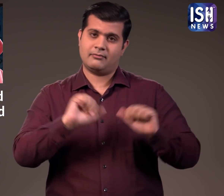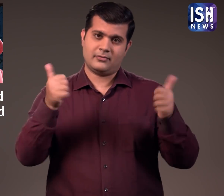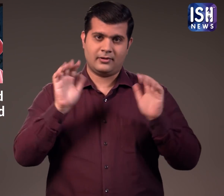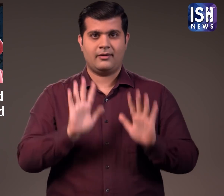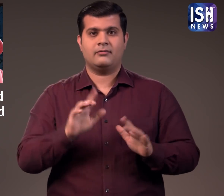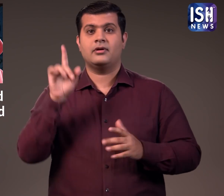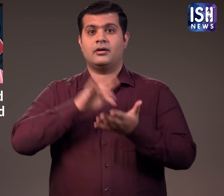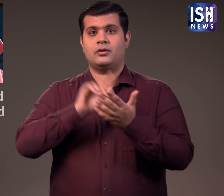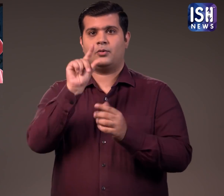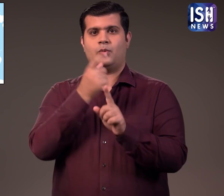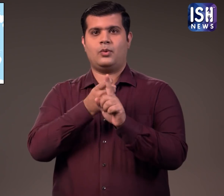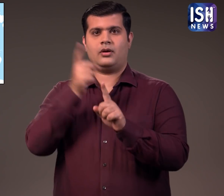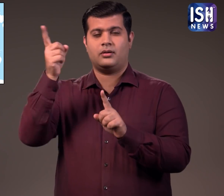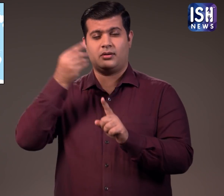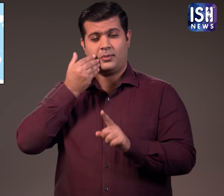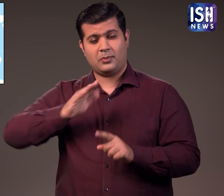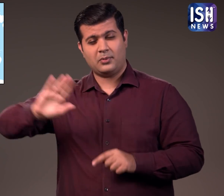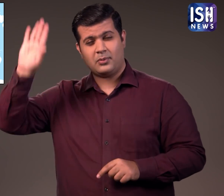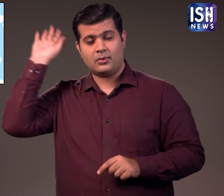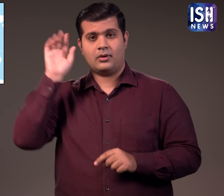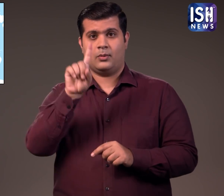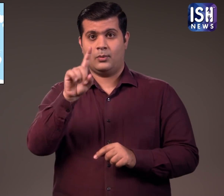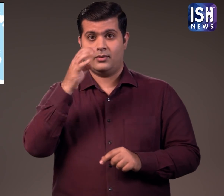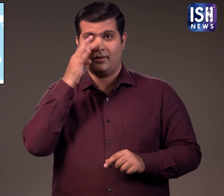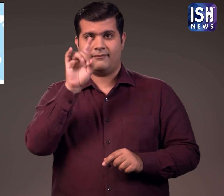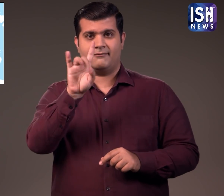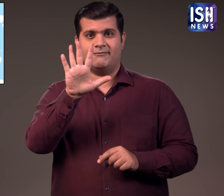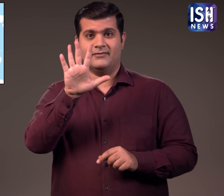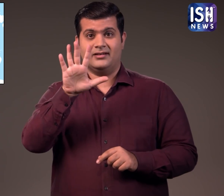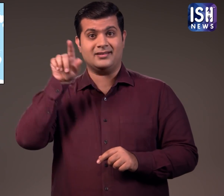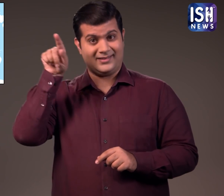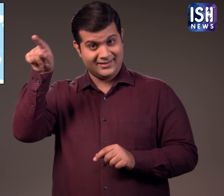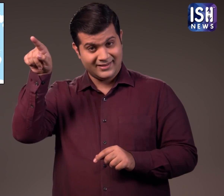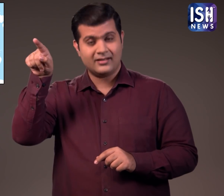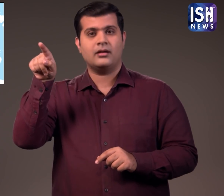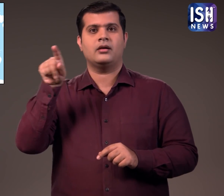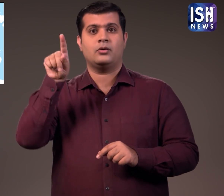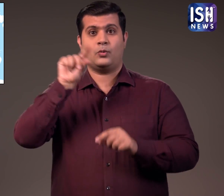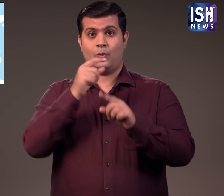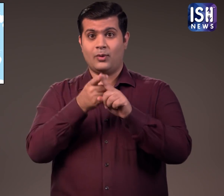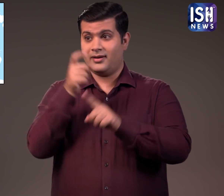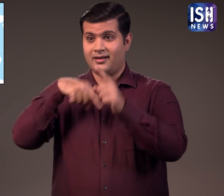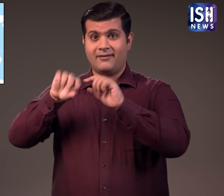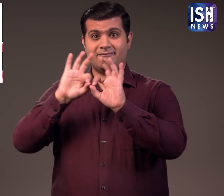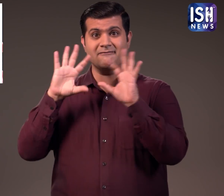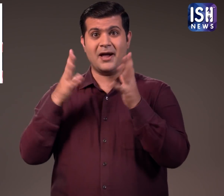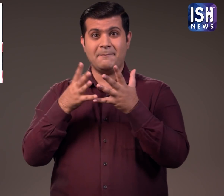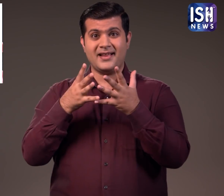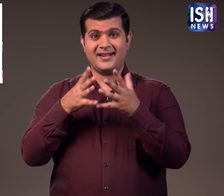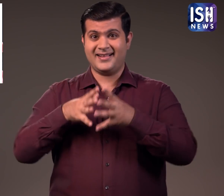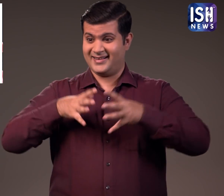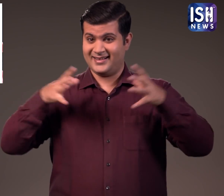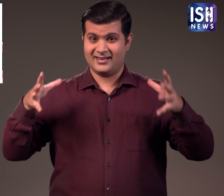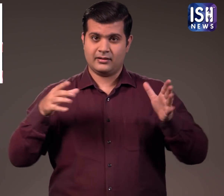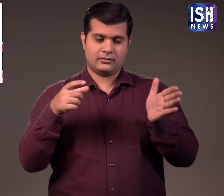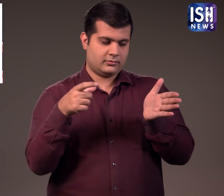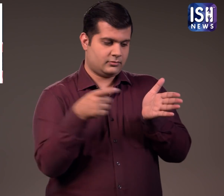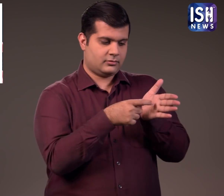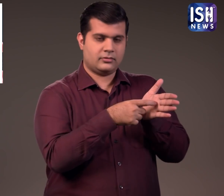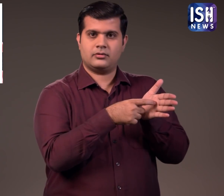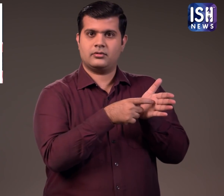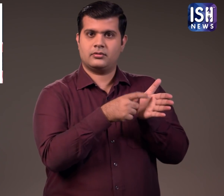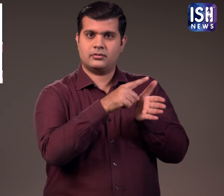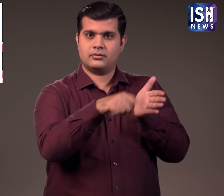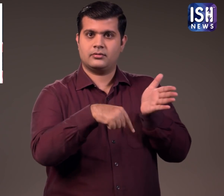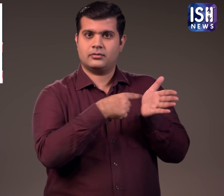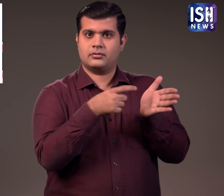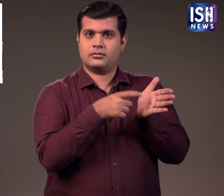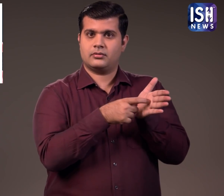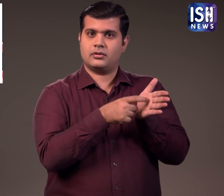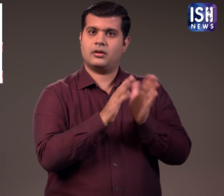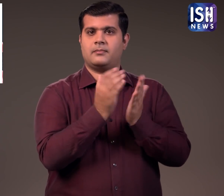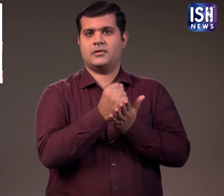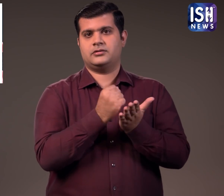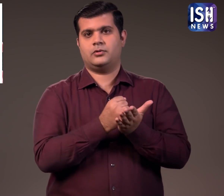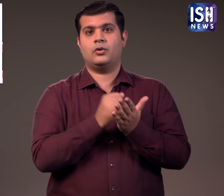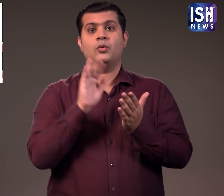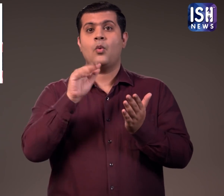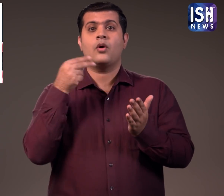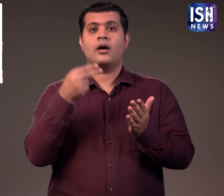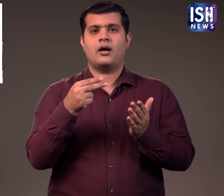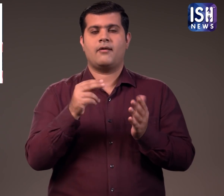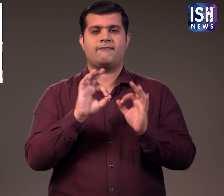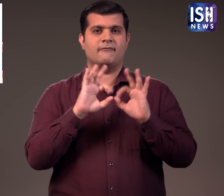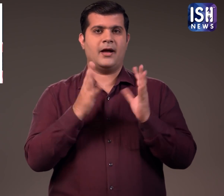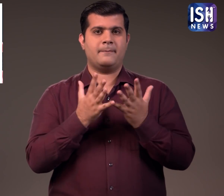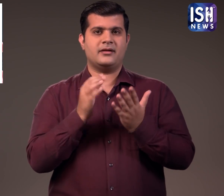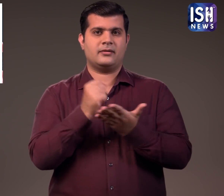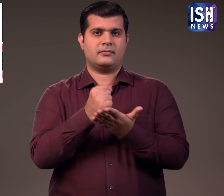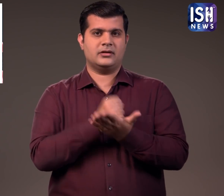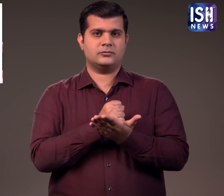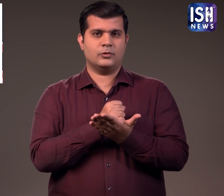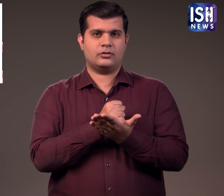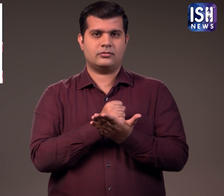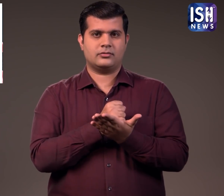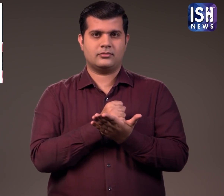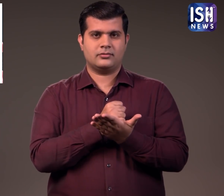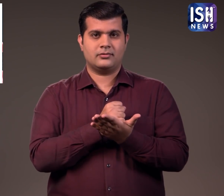Well it is possible! In Britain, in the year 1915, there were family photographs allowed on the passport. It was known as ''Family Passport''.